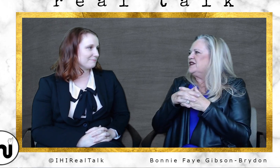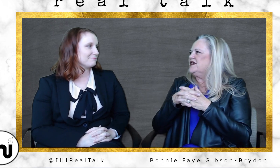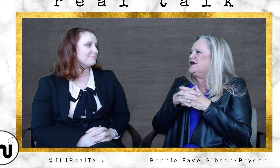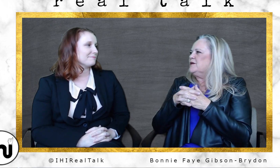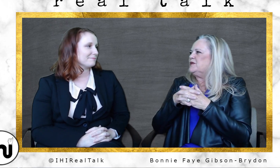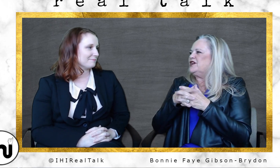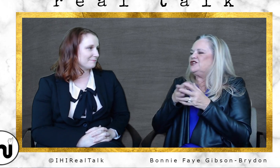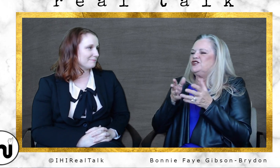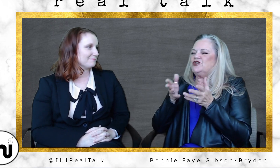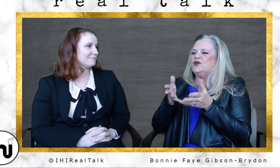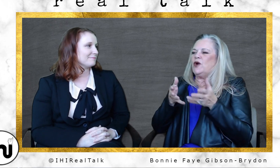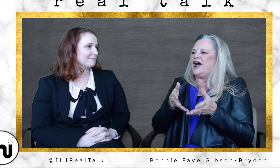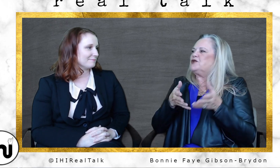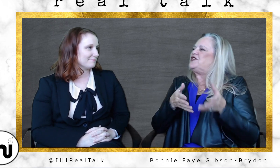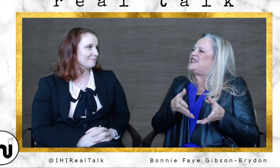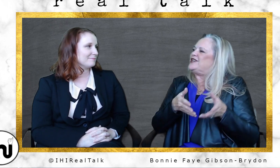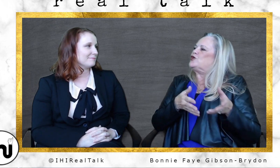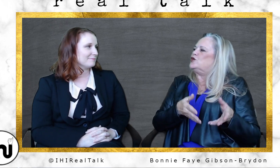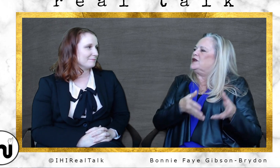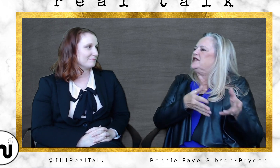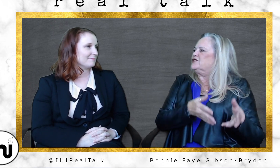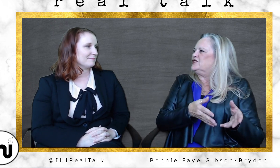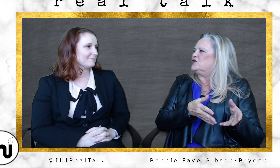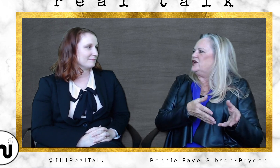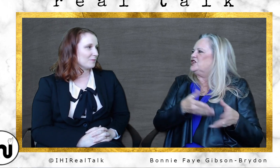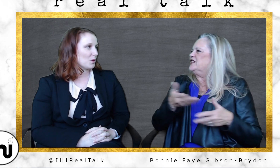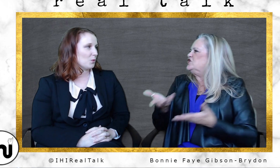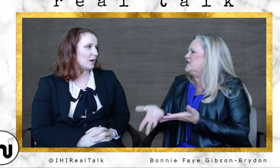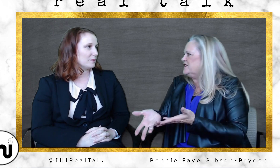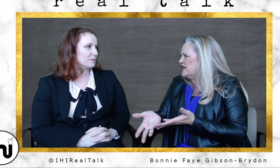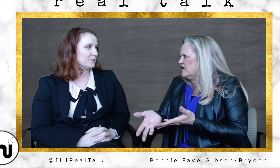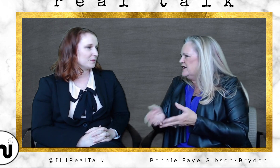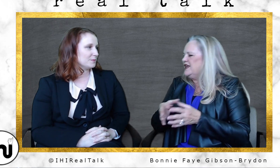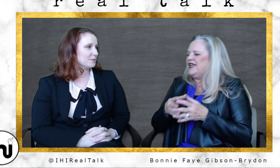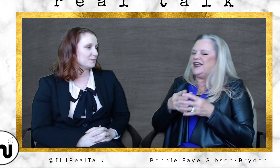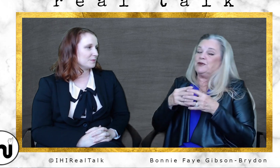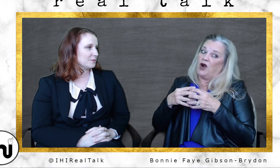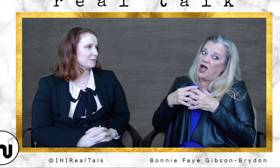Bonnie: Because you don't know how to think through a legal situation unless you get there. And the problem